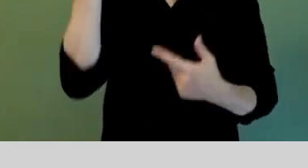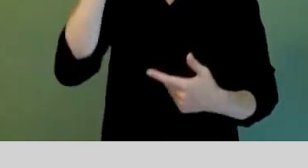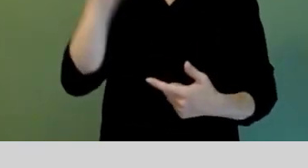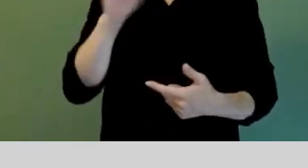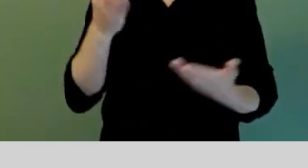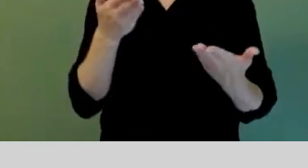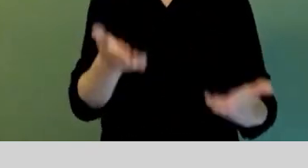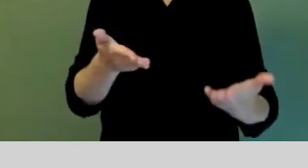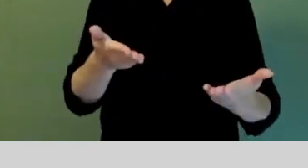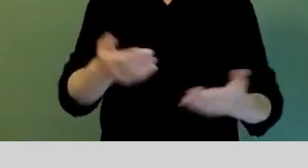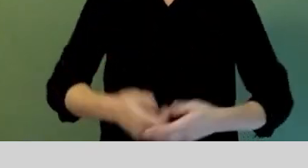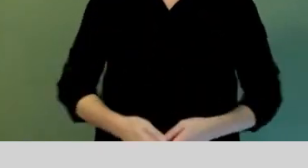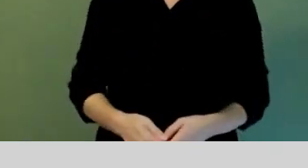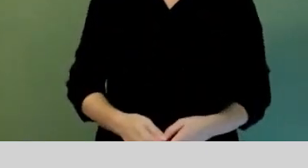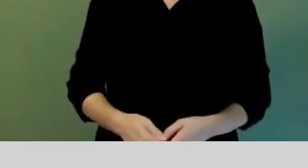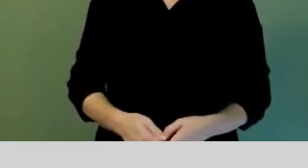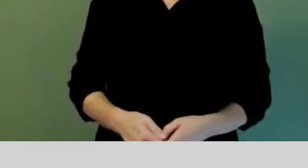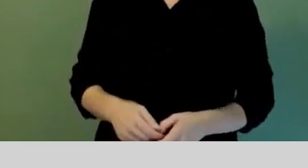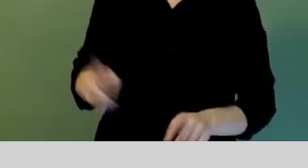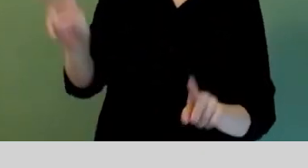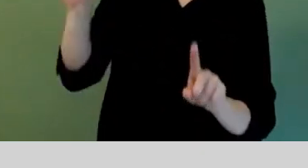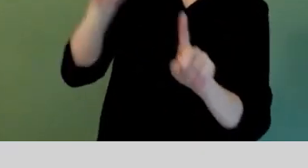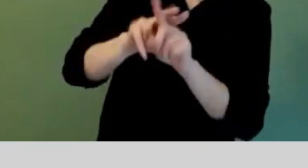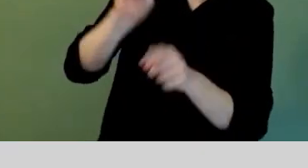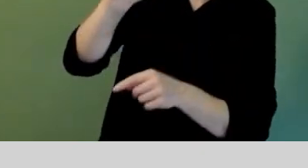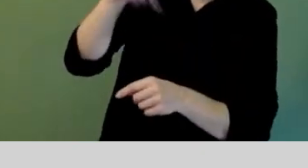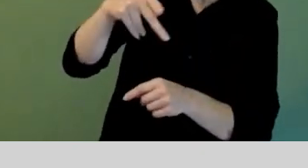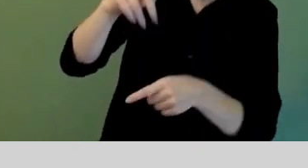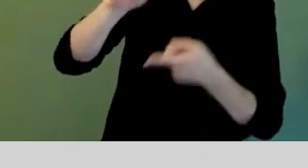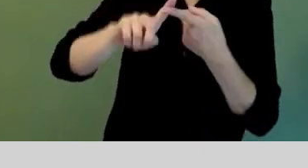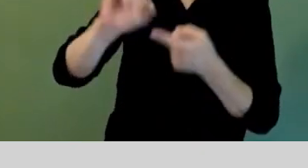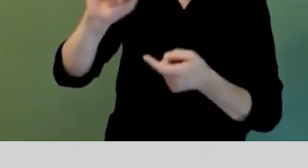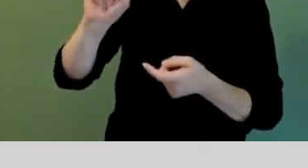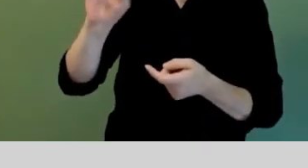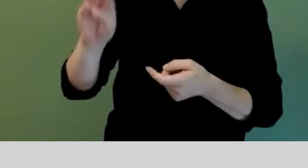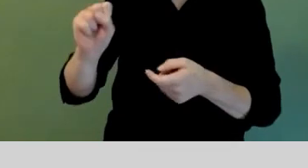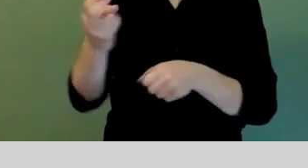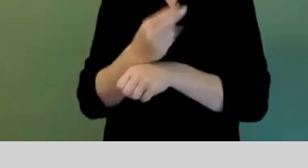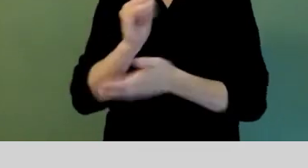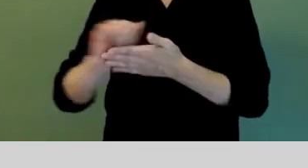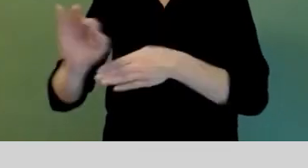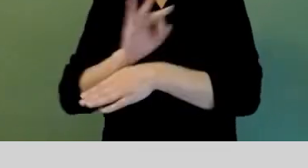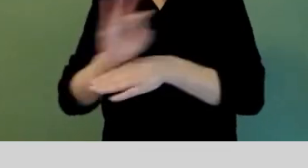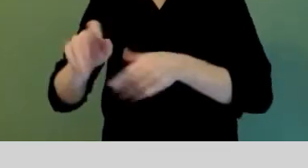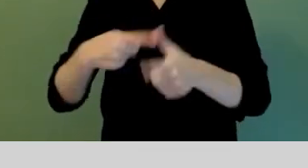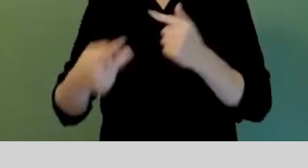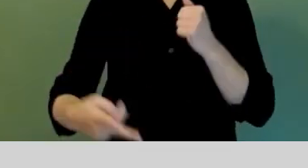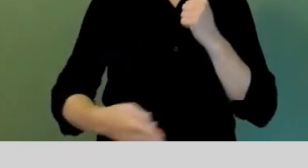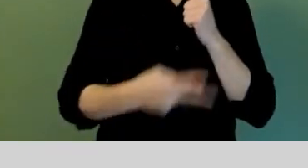You apply map to the items using the function we're about to define and you store it to the output variable. And with that,